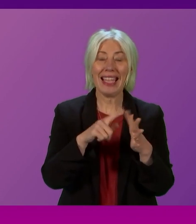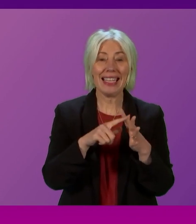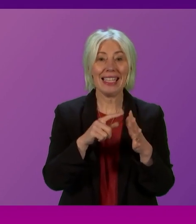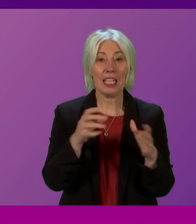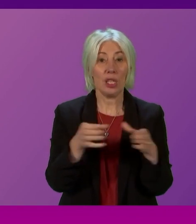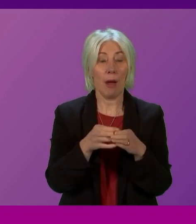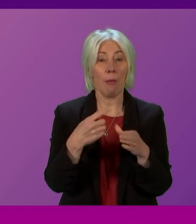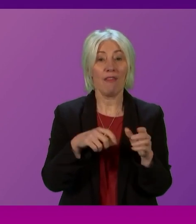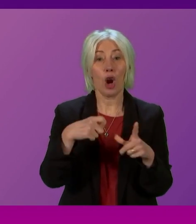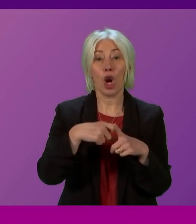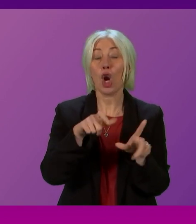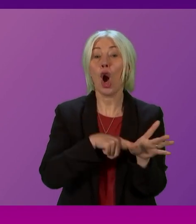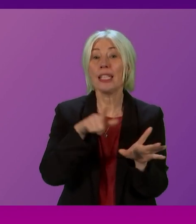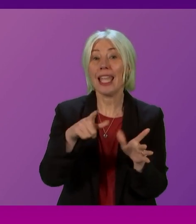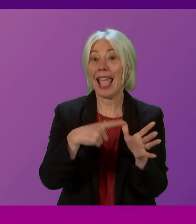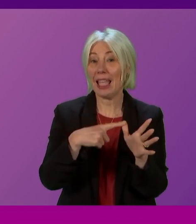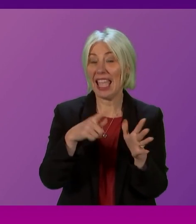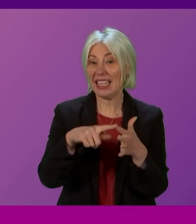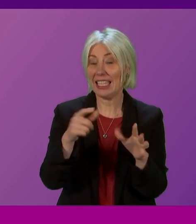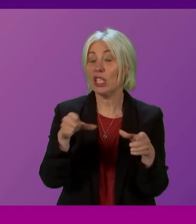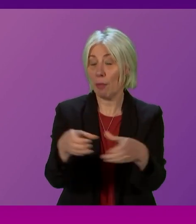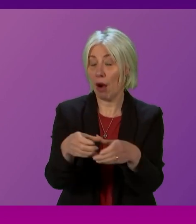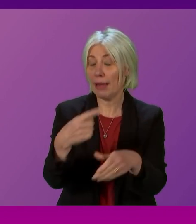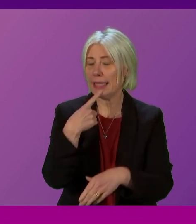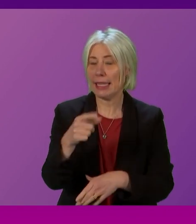in Kirkcaldy contacted me to express their concerns that patients were waiting for more